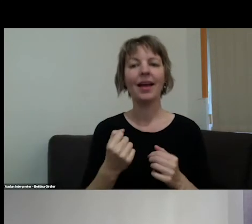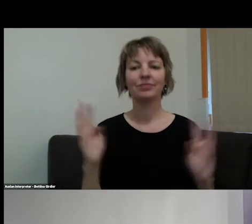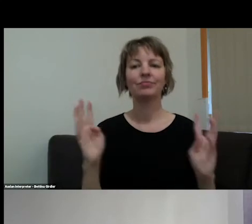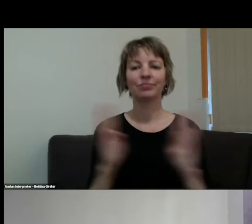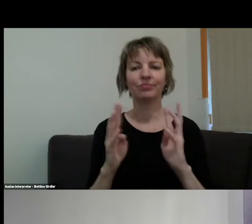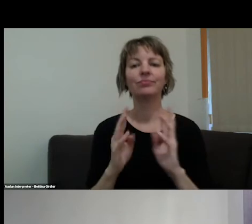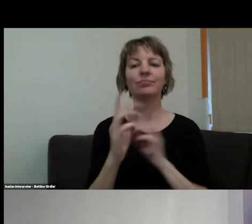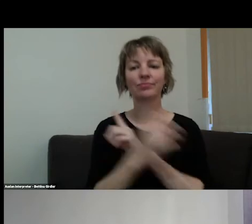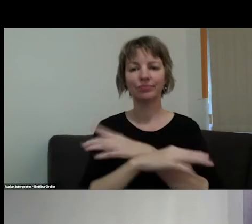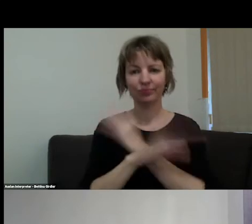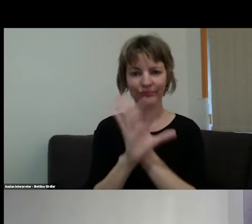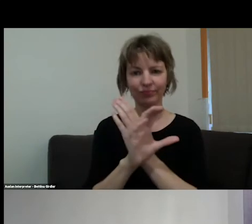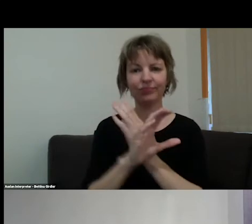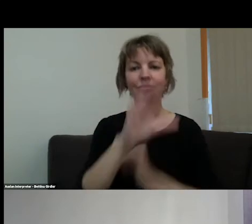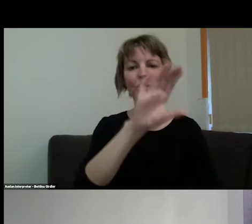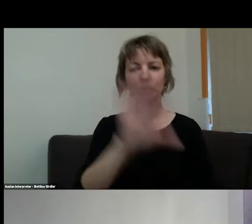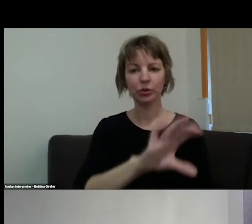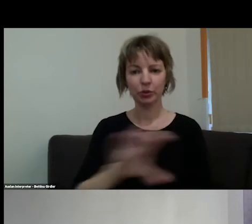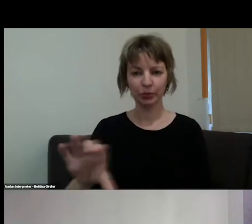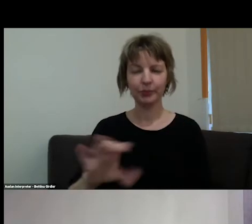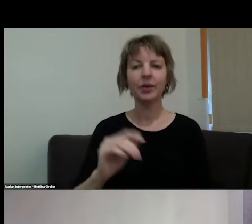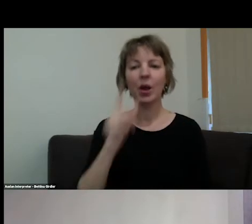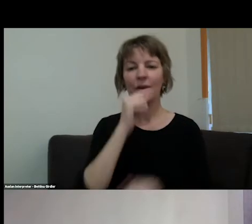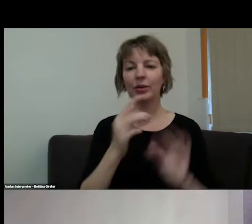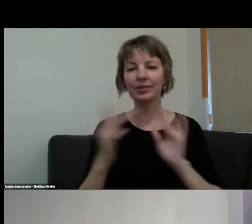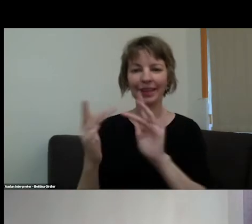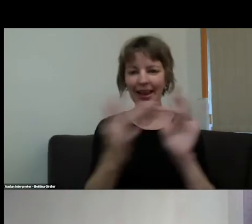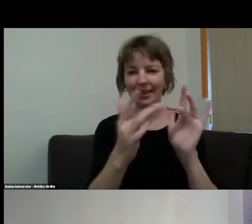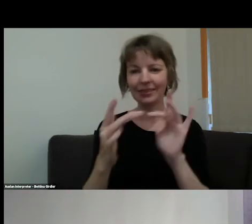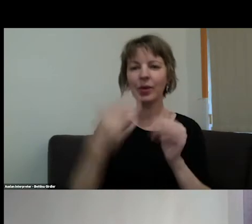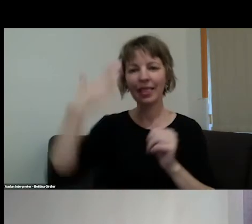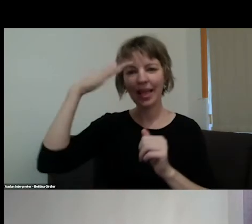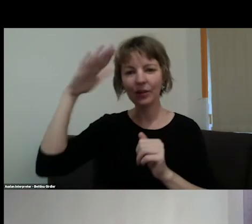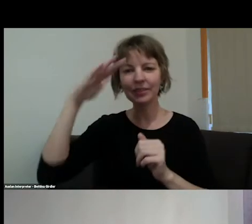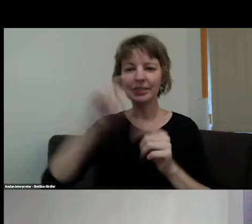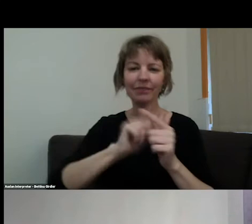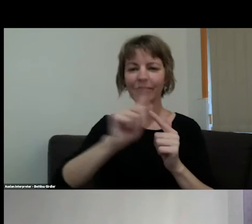to connect with elders from Warakurna in remote Western Australia.